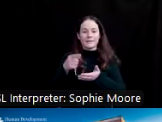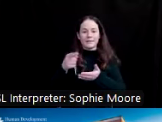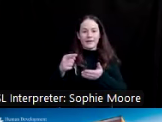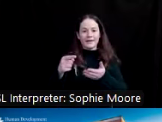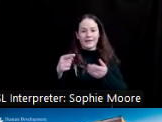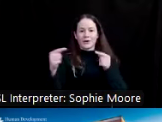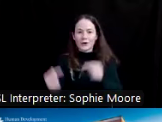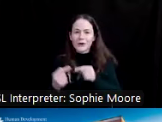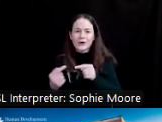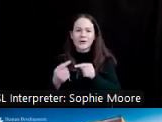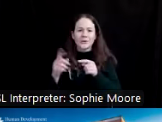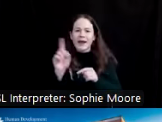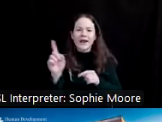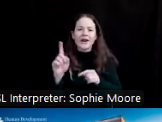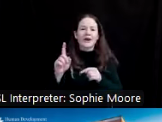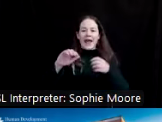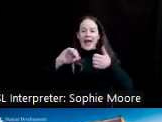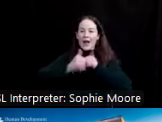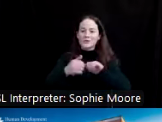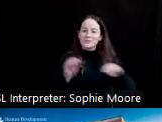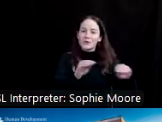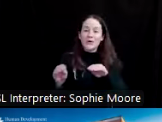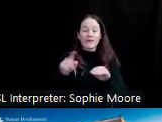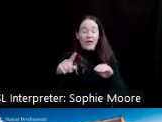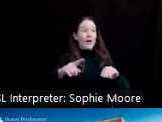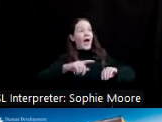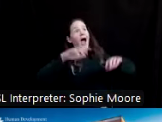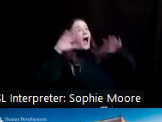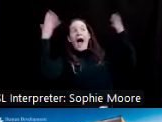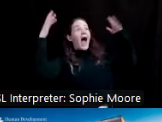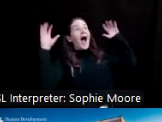much more of what they could accomplish. And when we left that day, it was the licensed therapeutic recreation